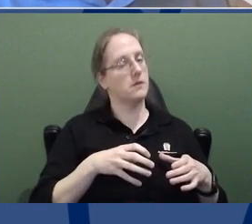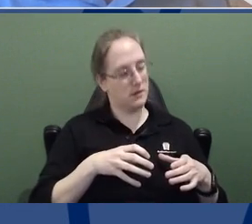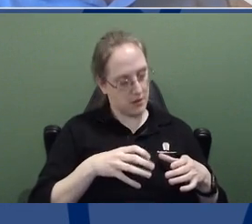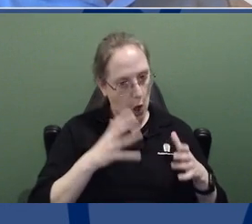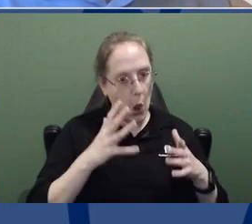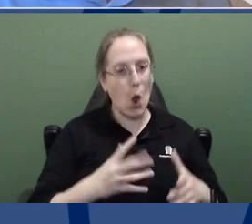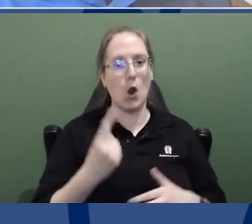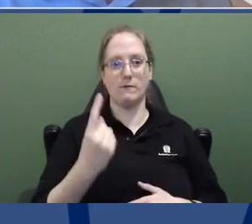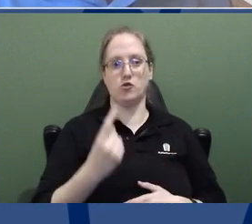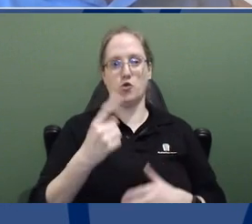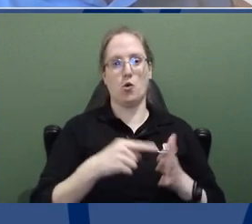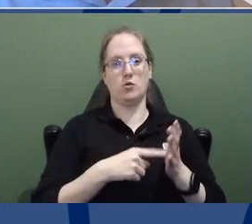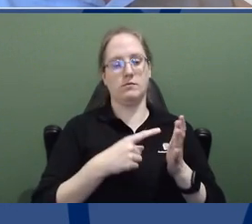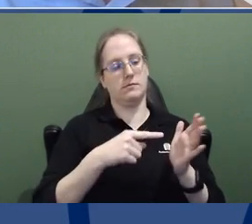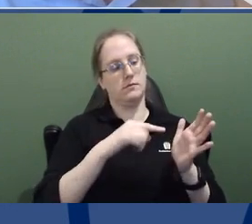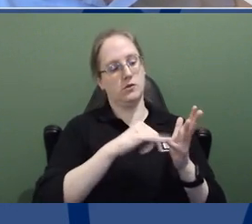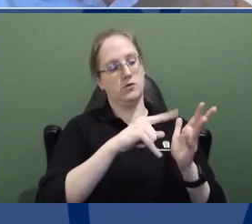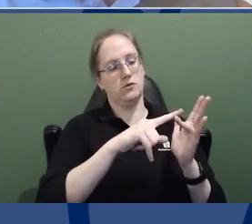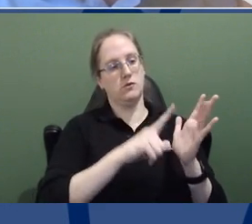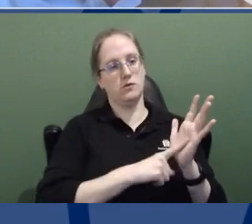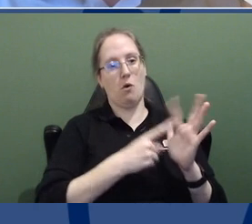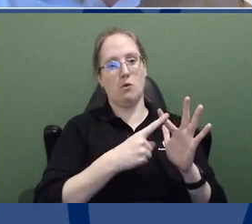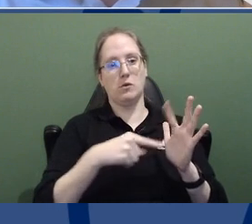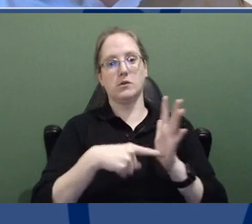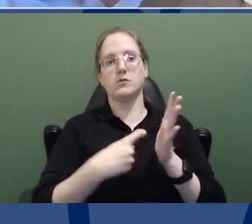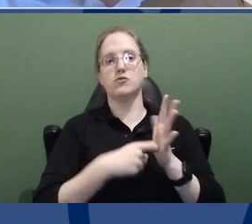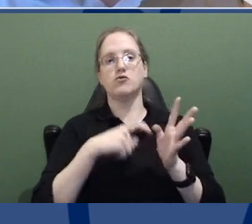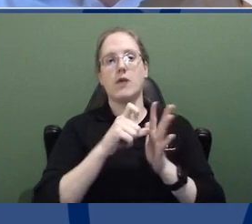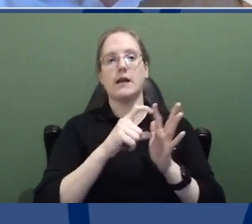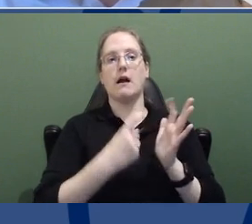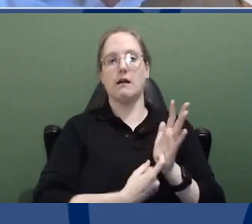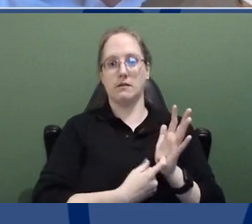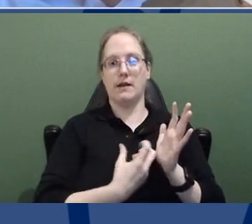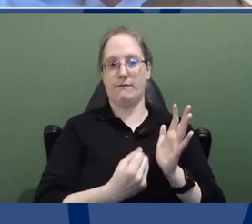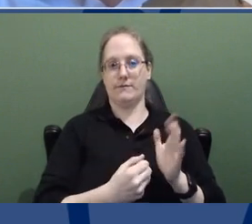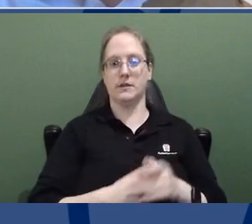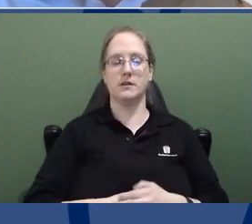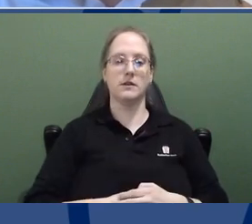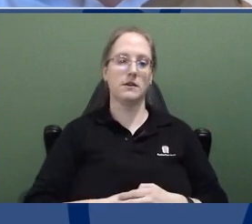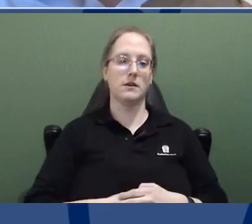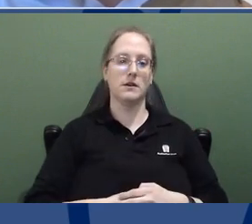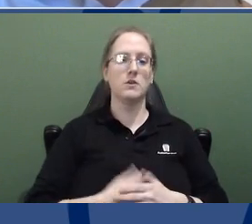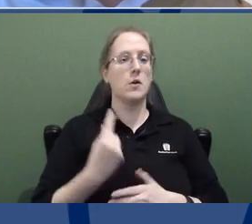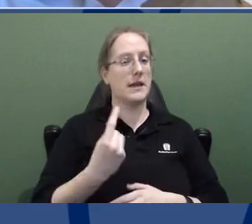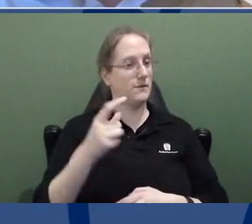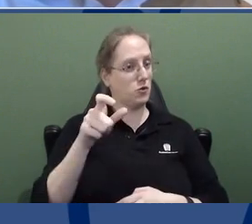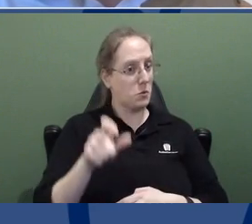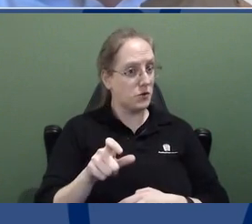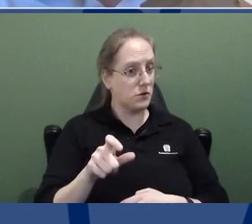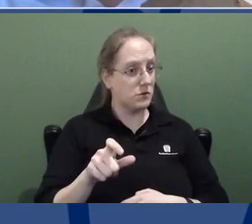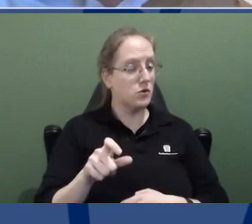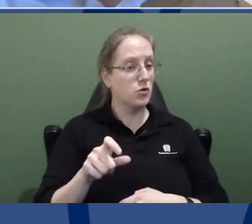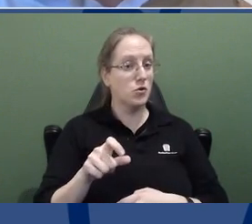the individual, if they are an individual, who is deriving income from that business,